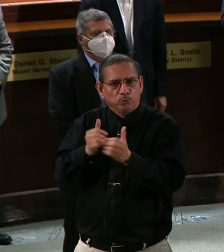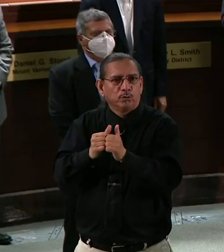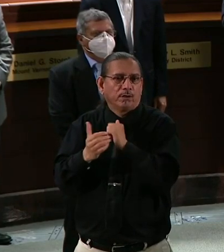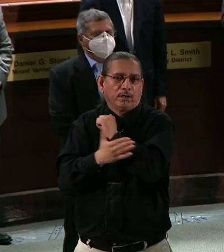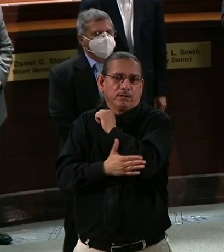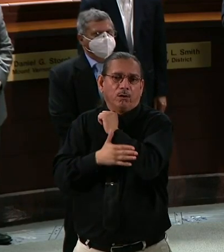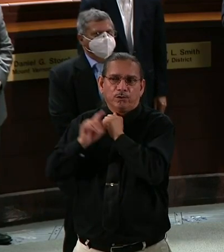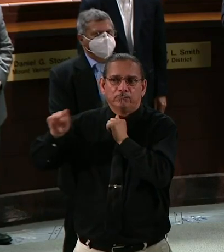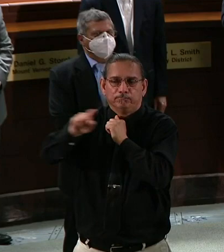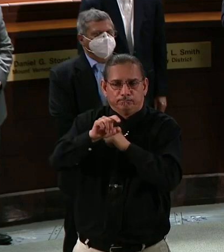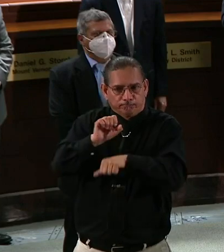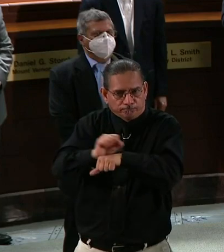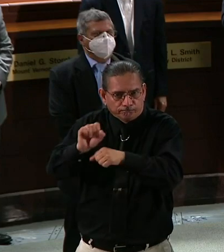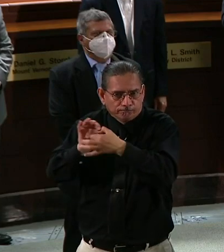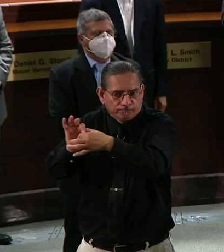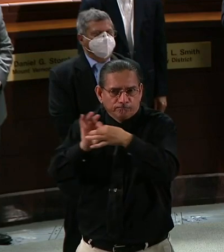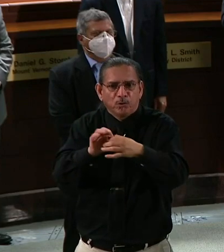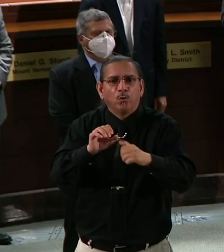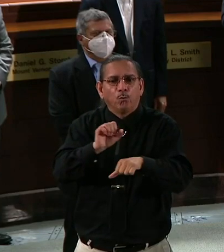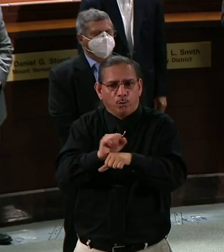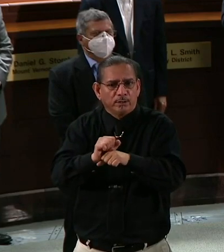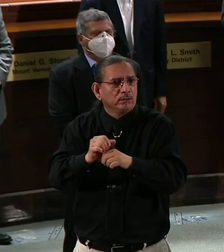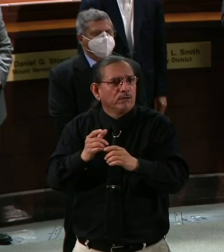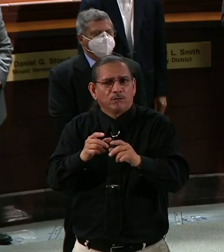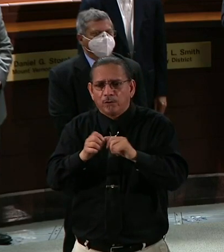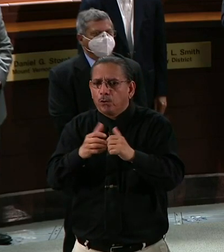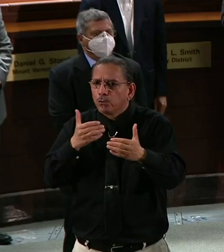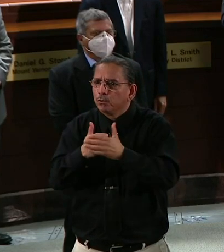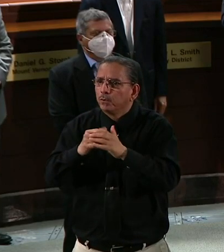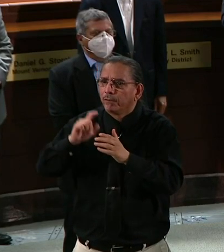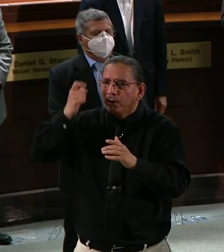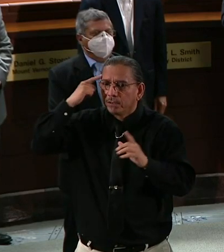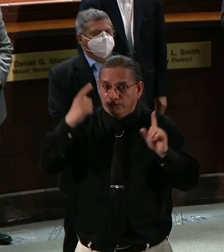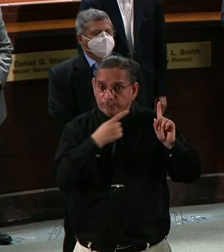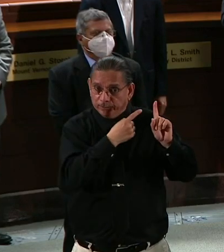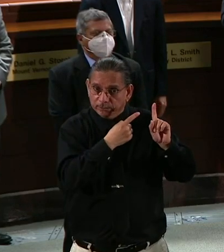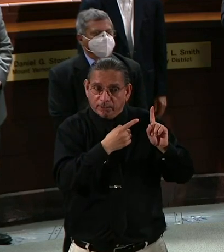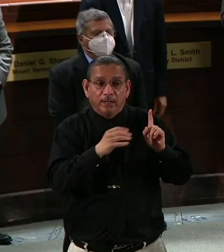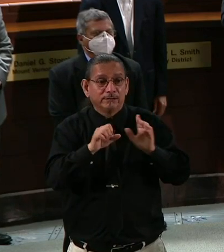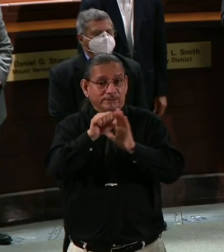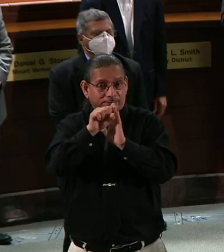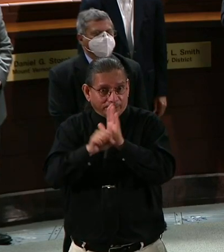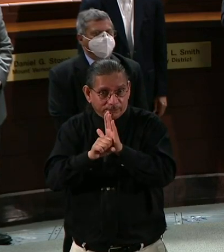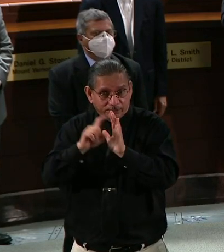WORKING CLOSELY WITH THE COUNTY THAT IS WHY WE ARE WORKING